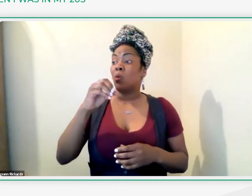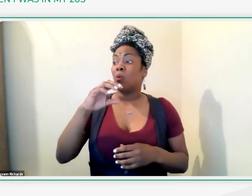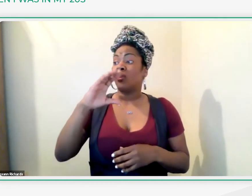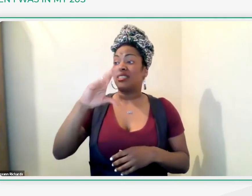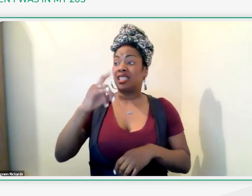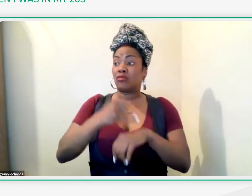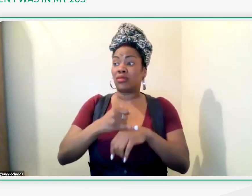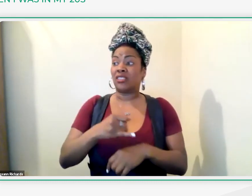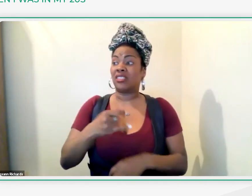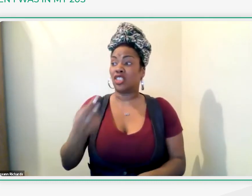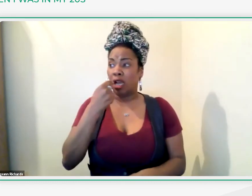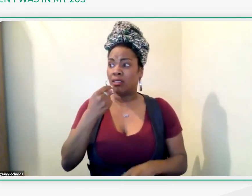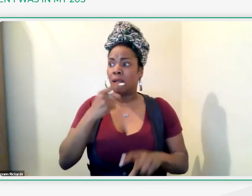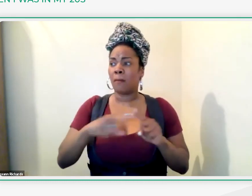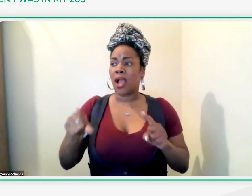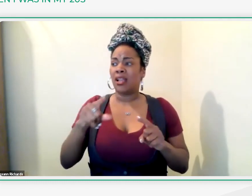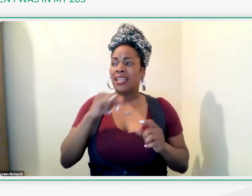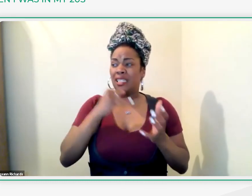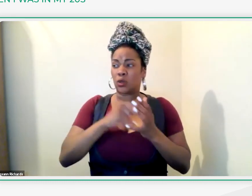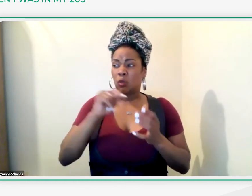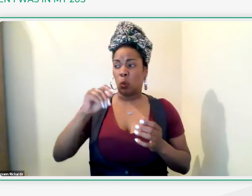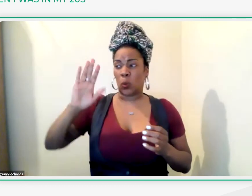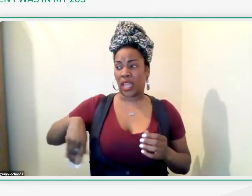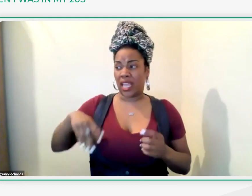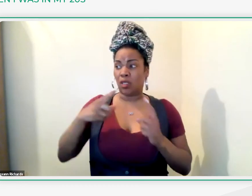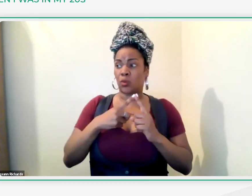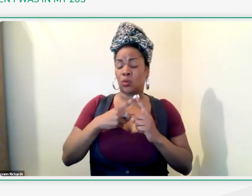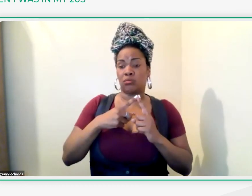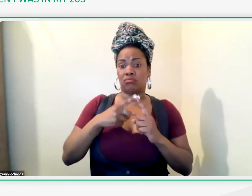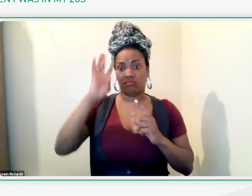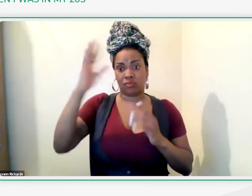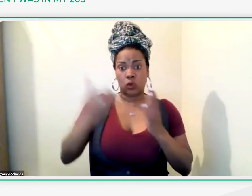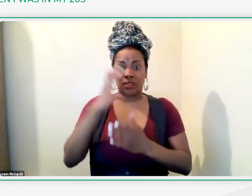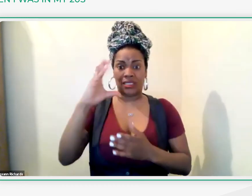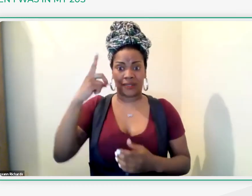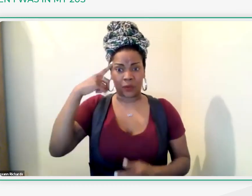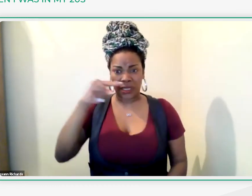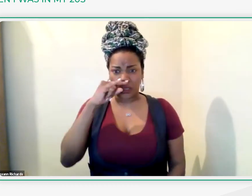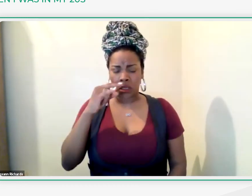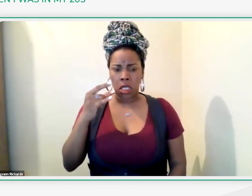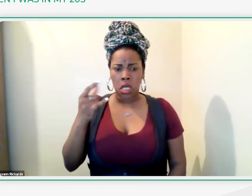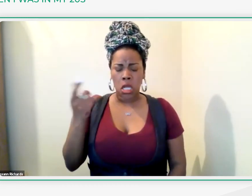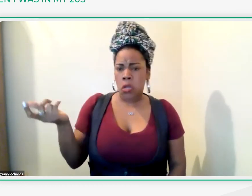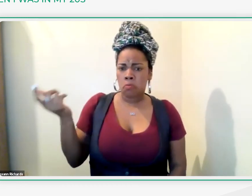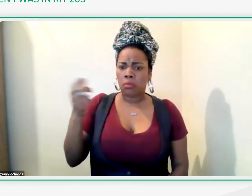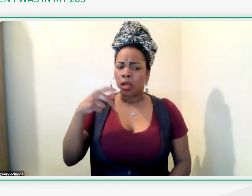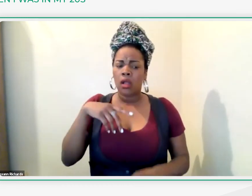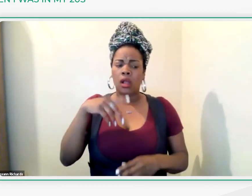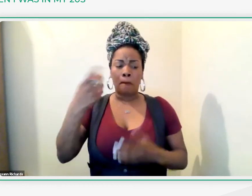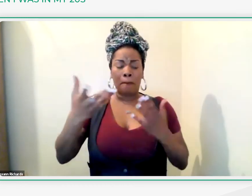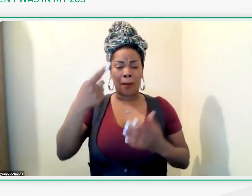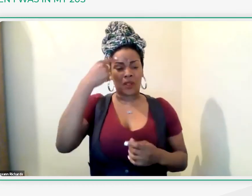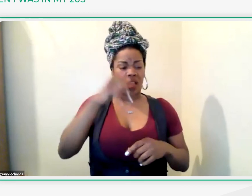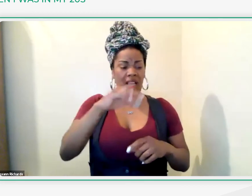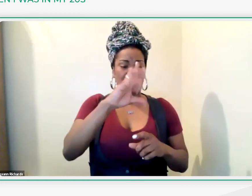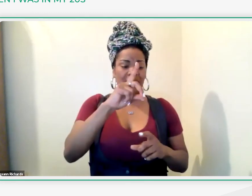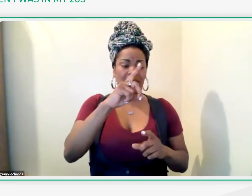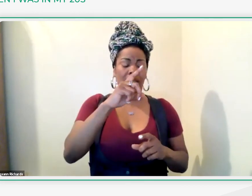Today, the CD interest rates suck, but is it too late to create a new CD for kids?